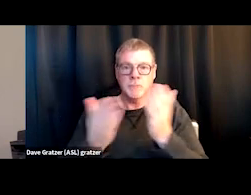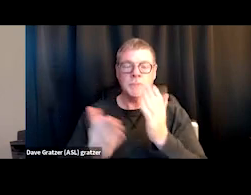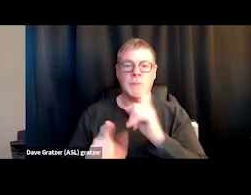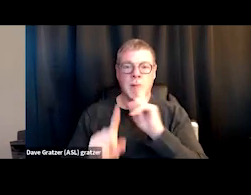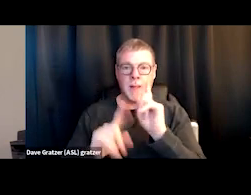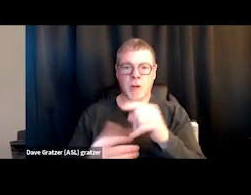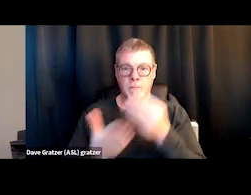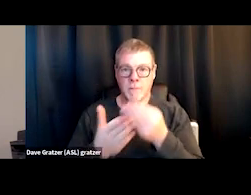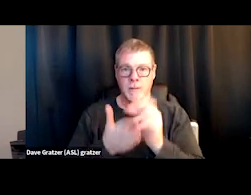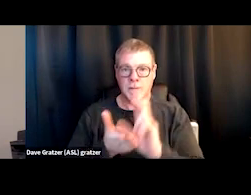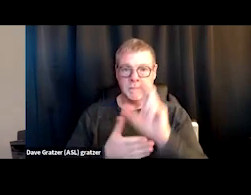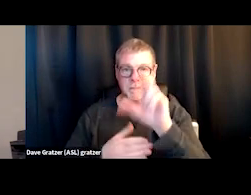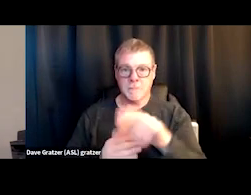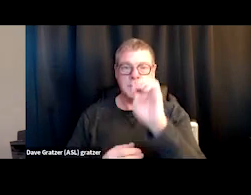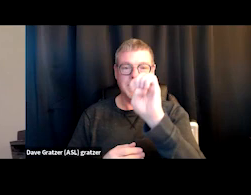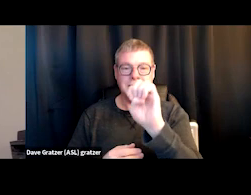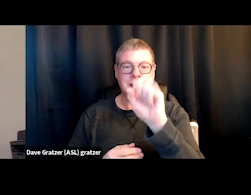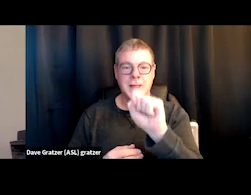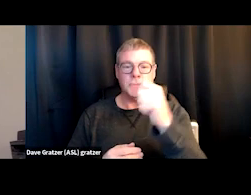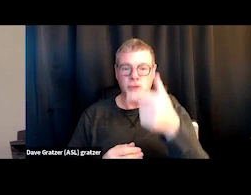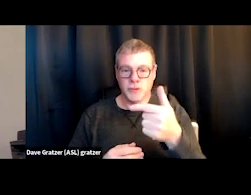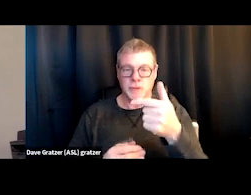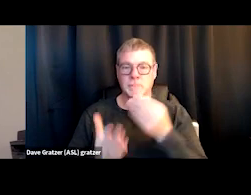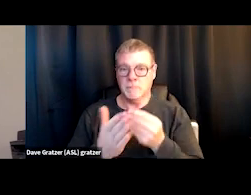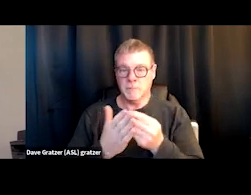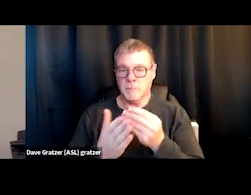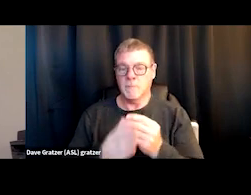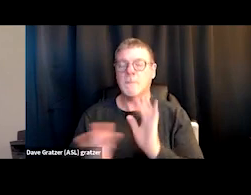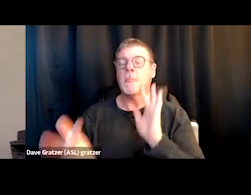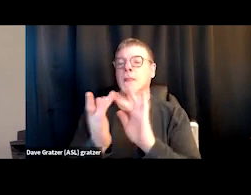grant dollars, ESG dollars, reached out to the county, and it was,